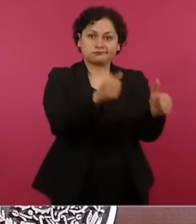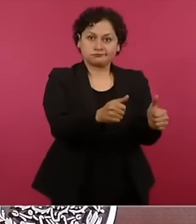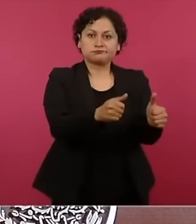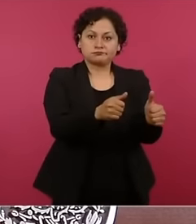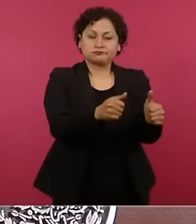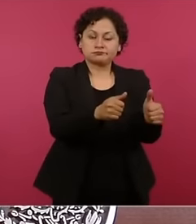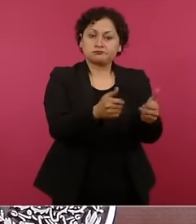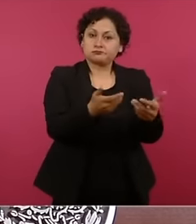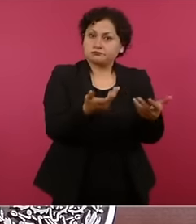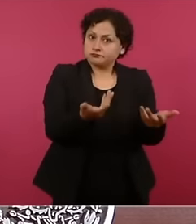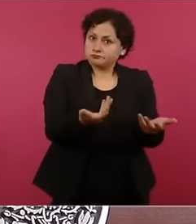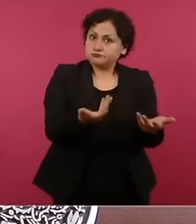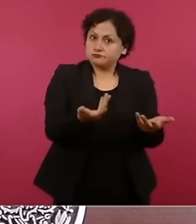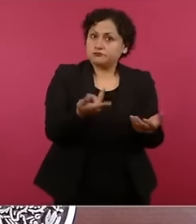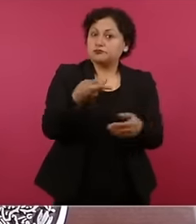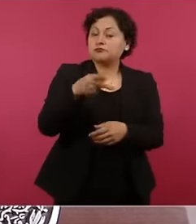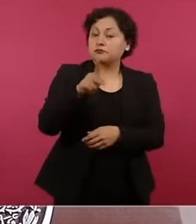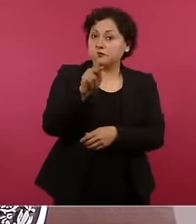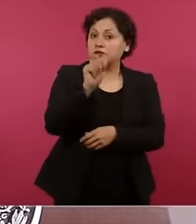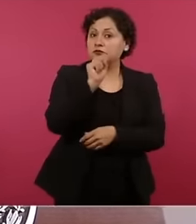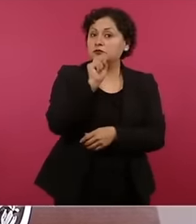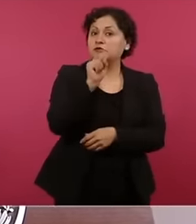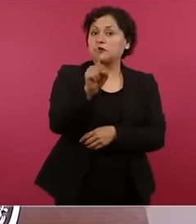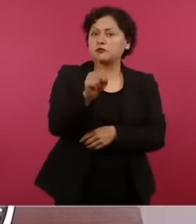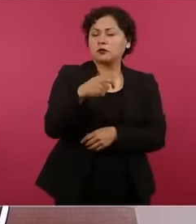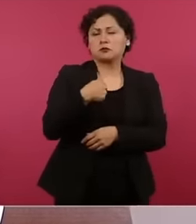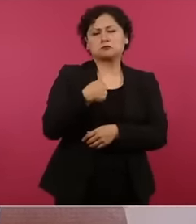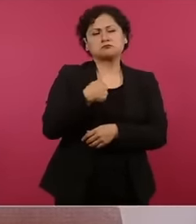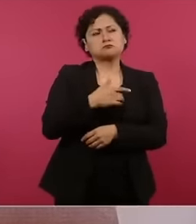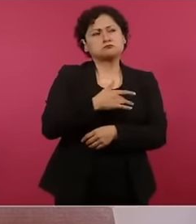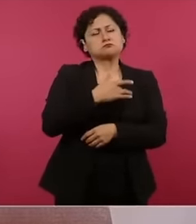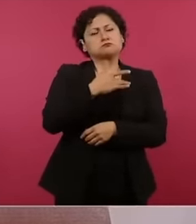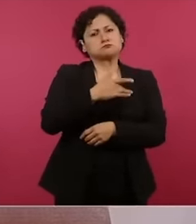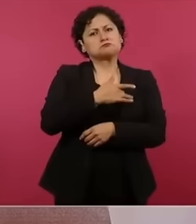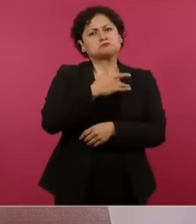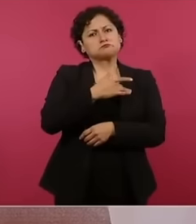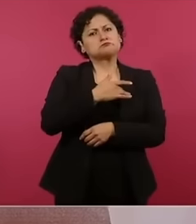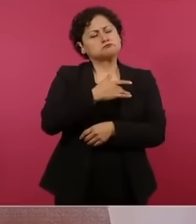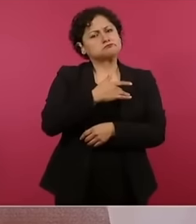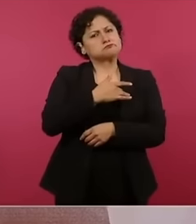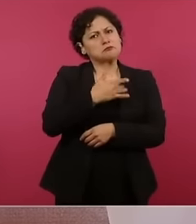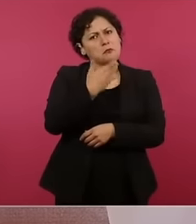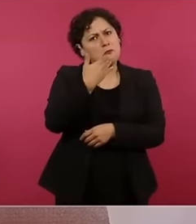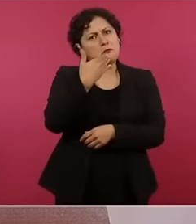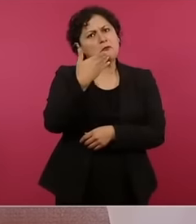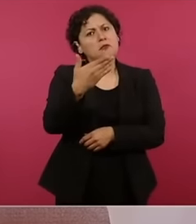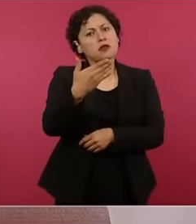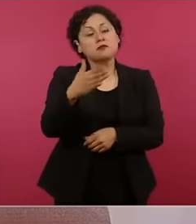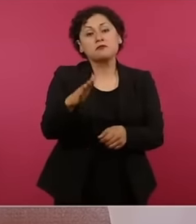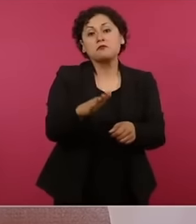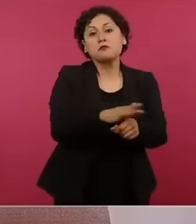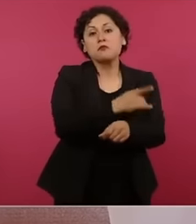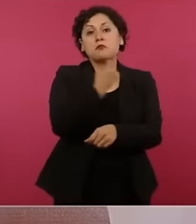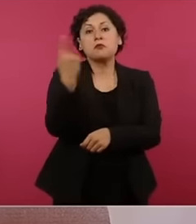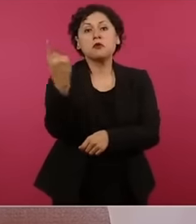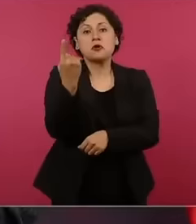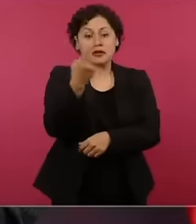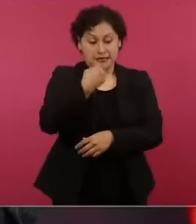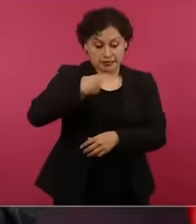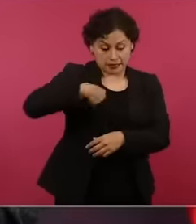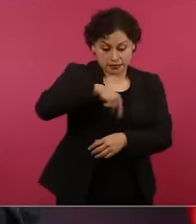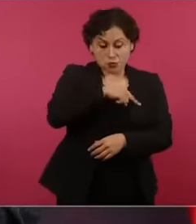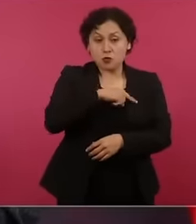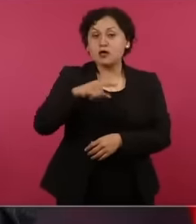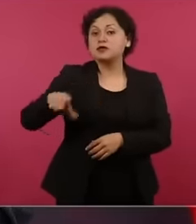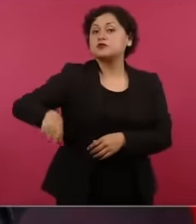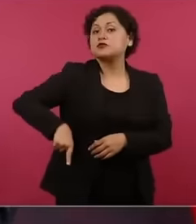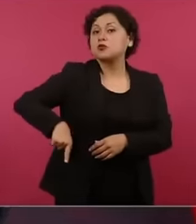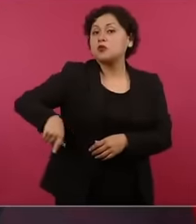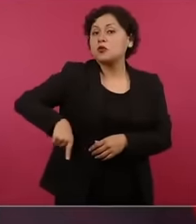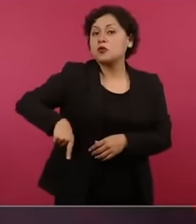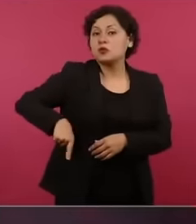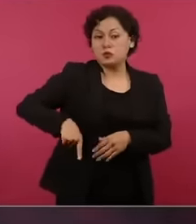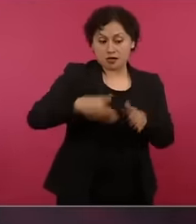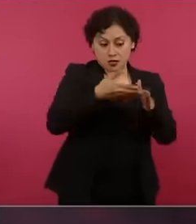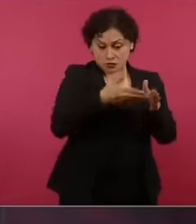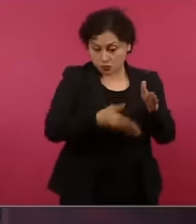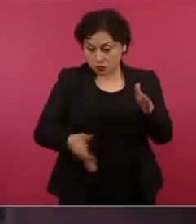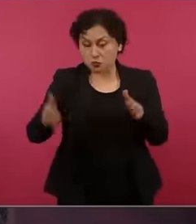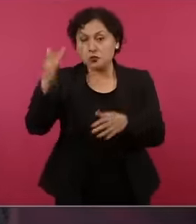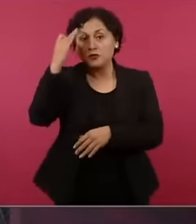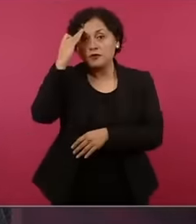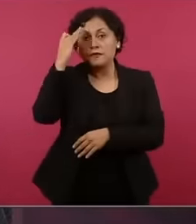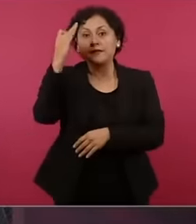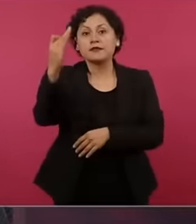to be able to affirm that During our government we have never disrespected our